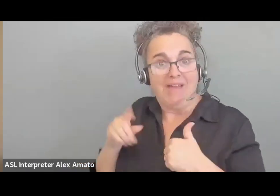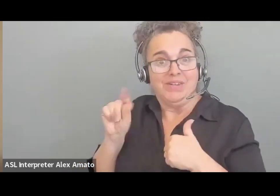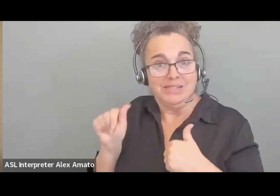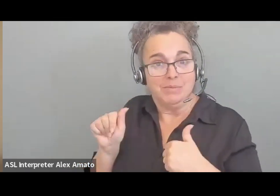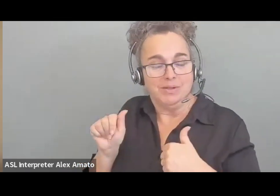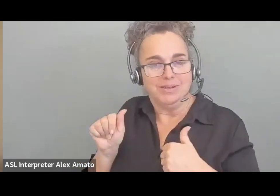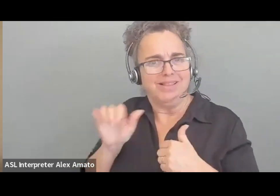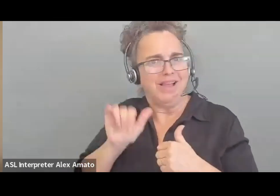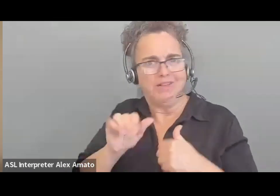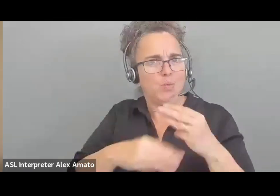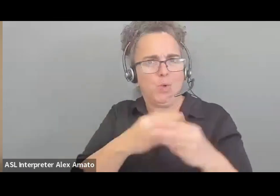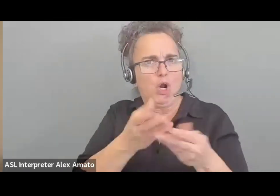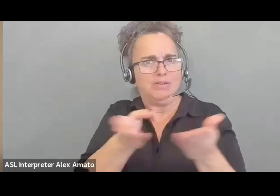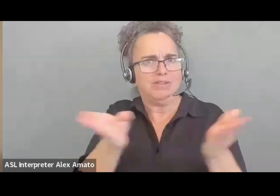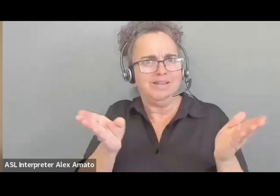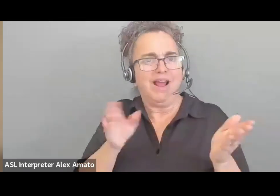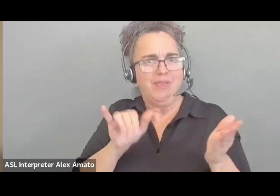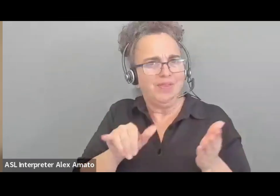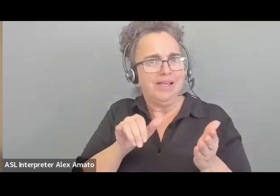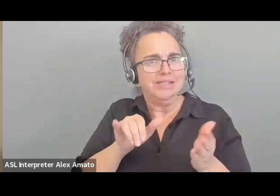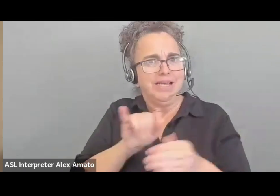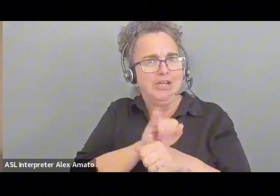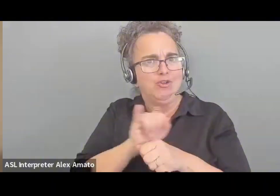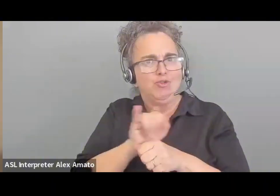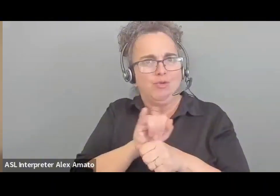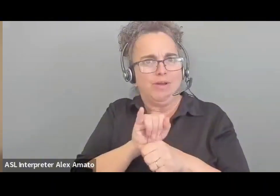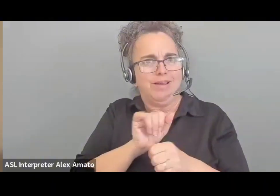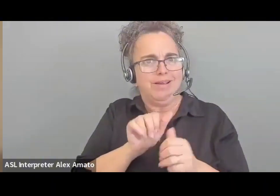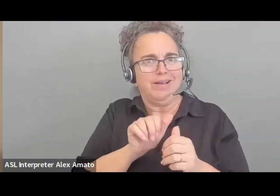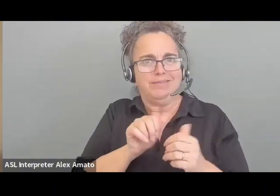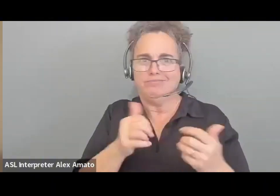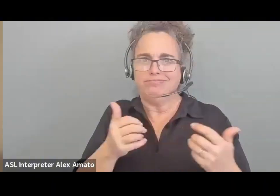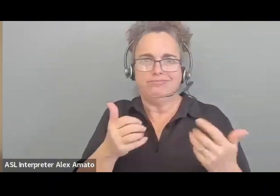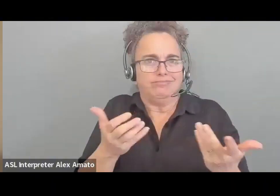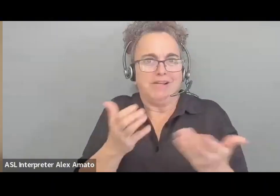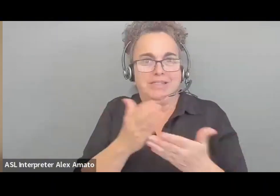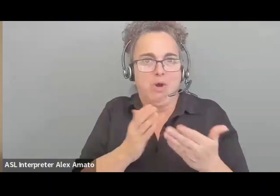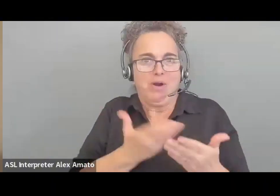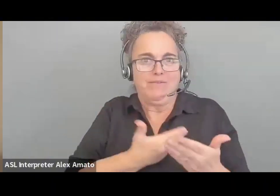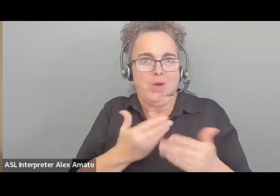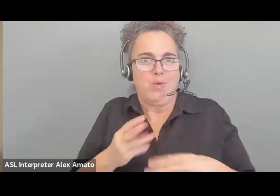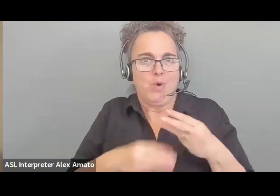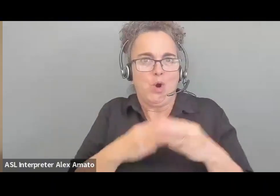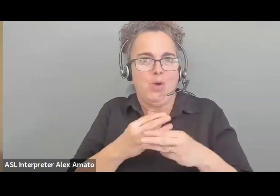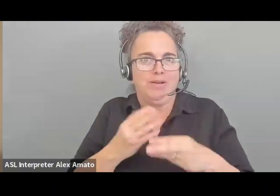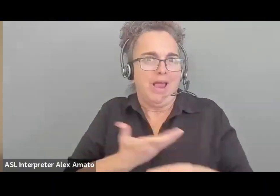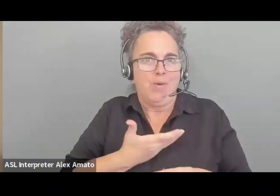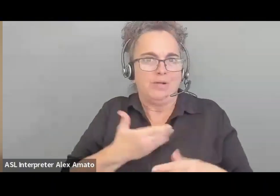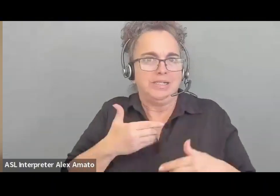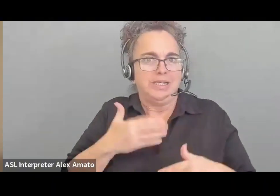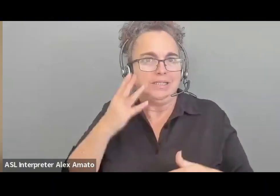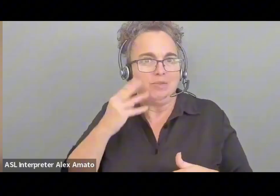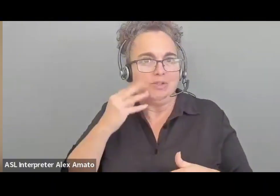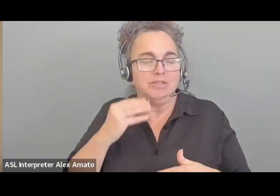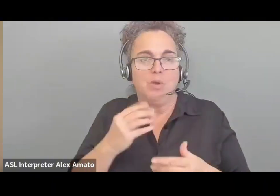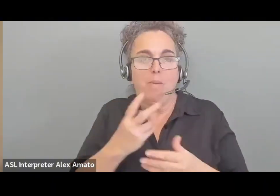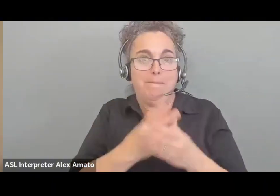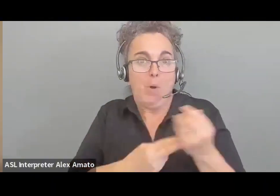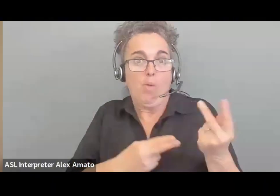and this industry exists in the world. So I think that's really where we, we compliment is that we both amplify that message